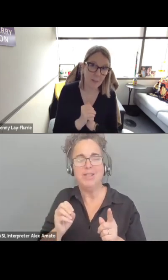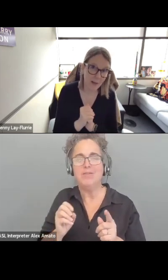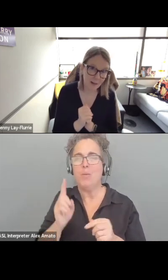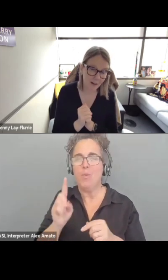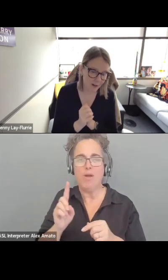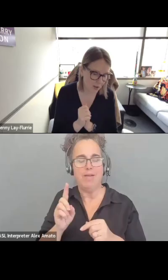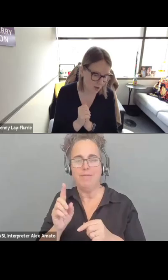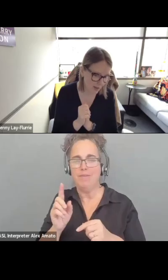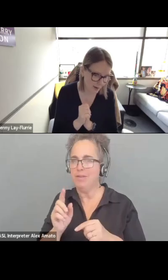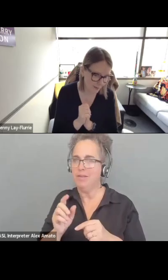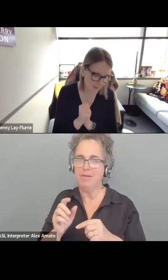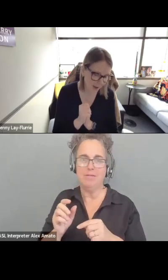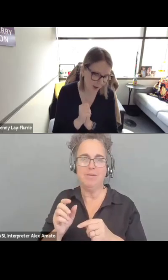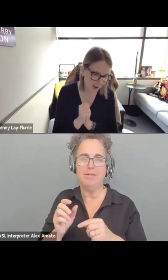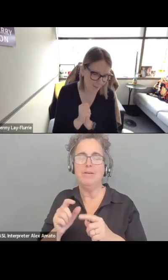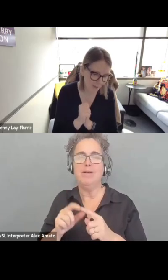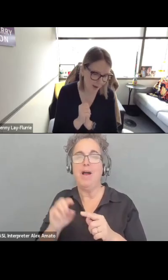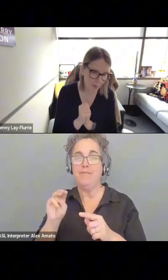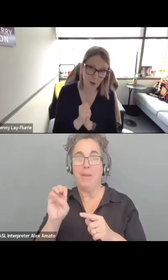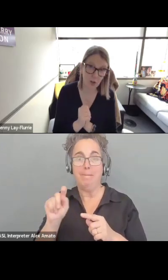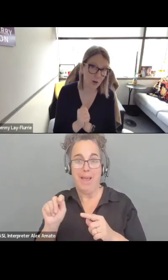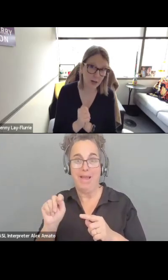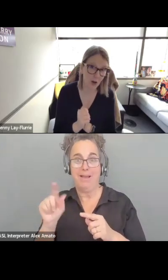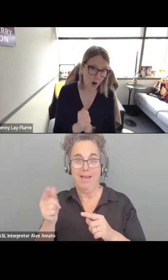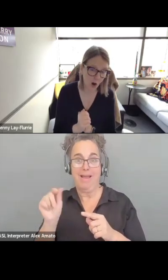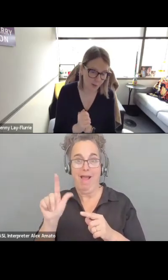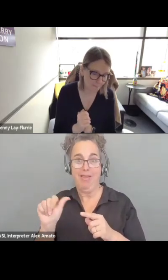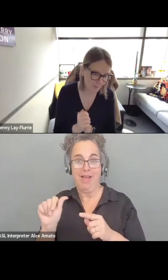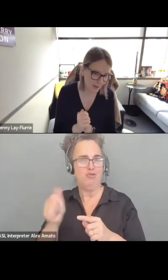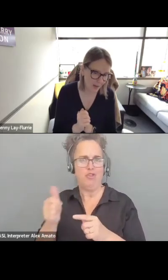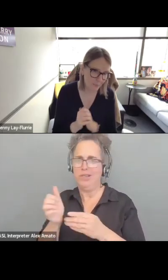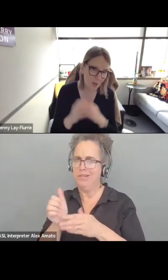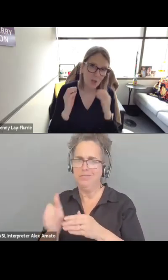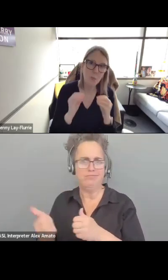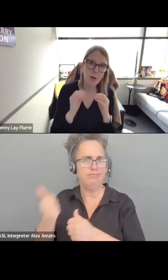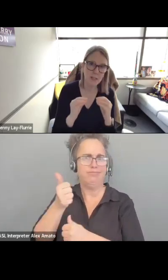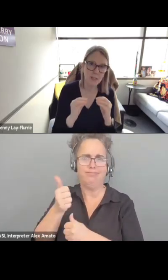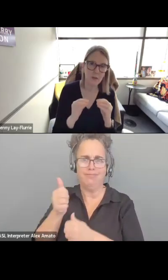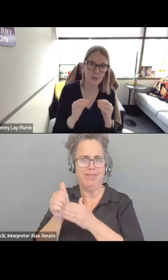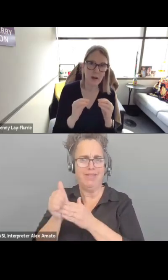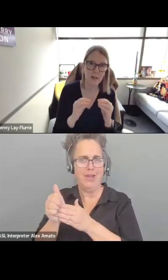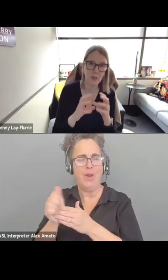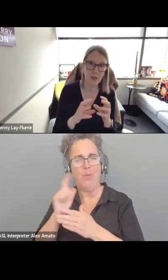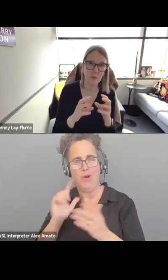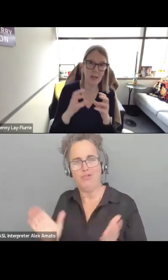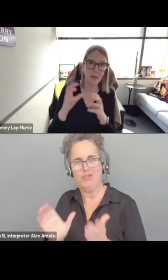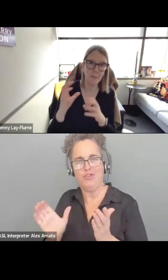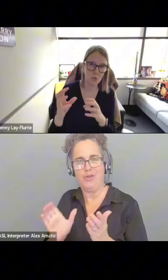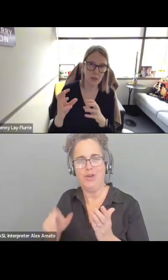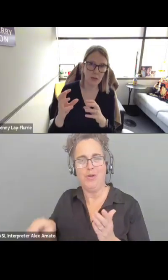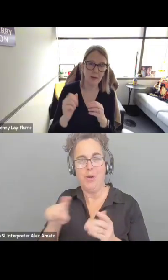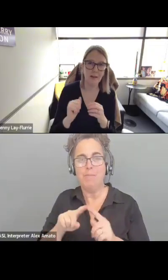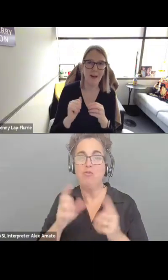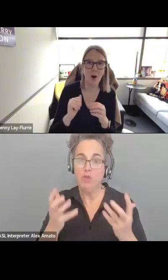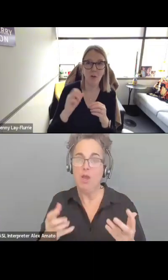behind the MET Gala this year. And we are cheering her on. But she wanted to use AI to generate imagery